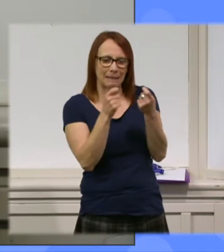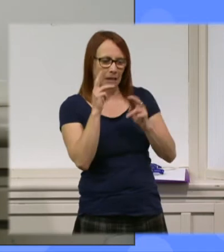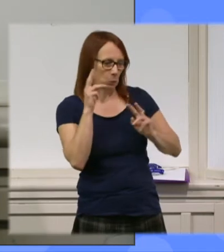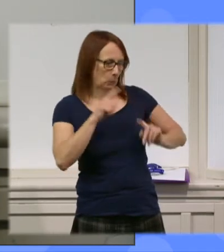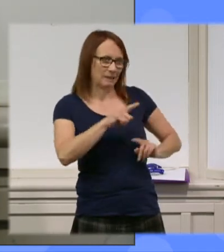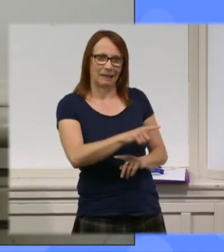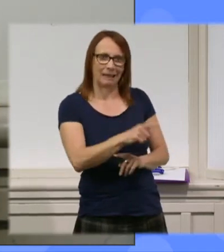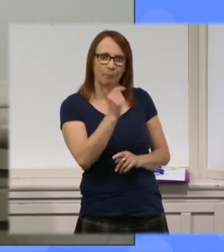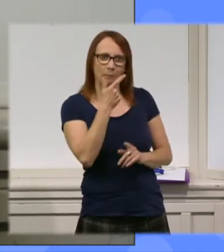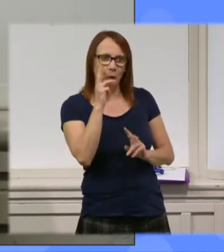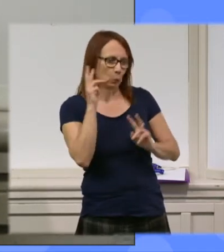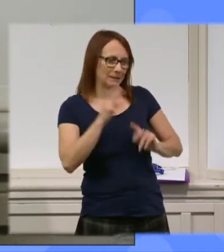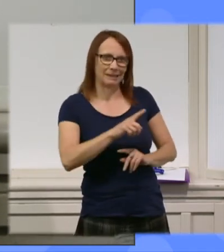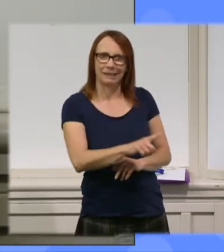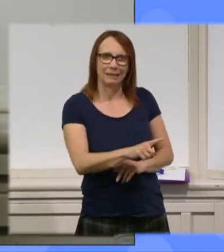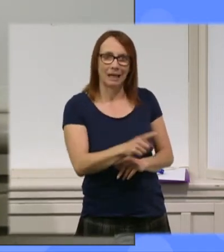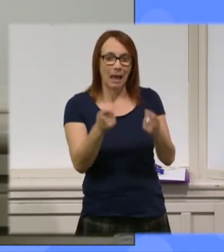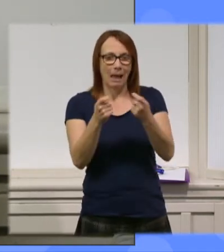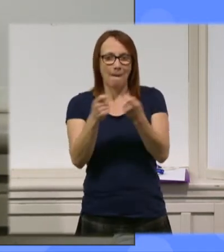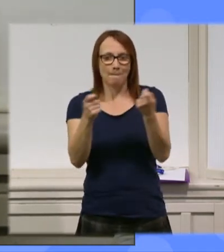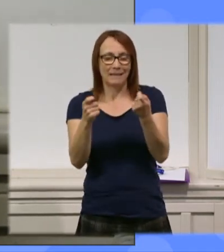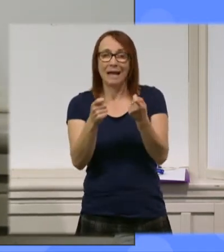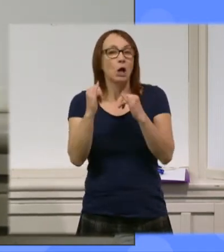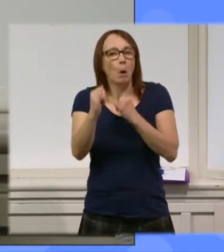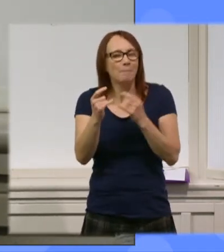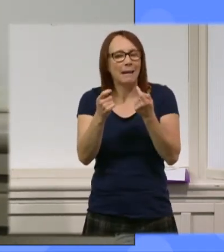projected through the media I'm not blaming them you can watch projections